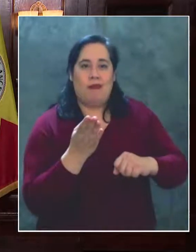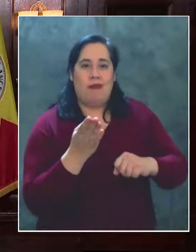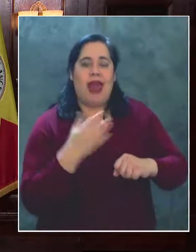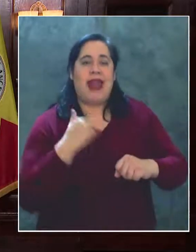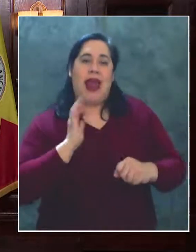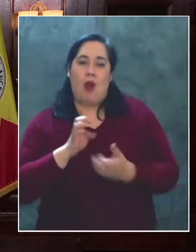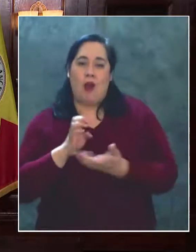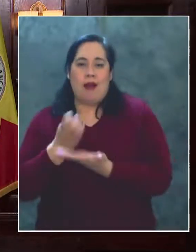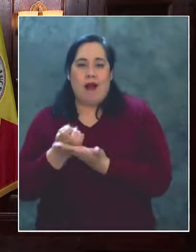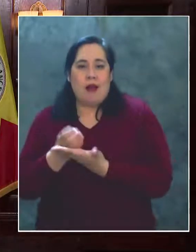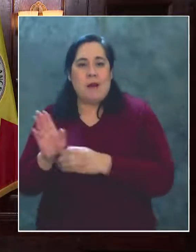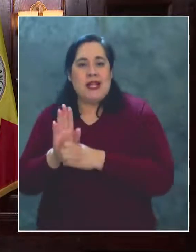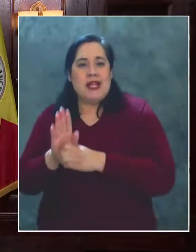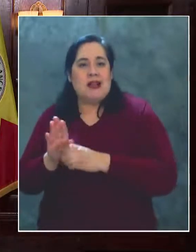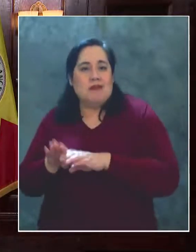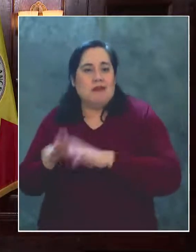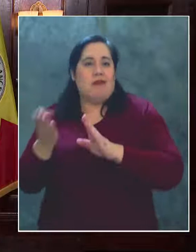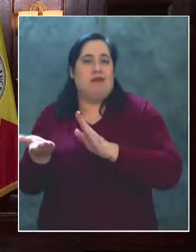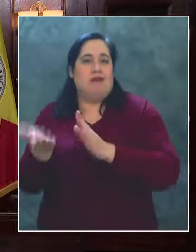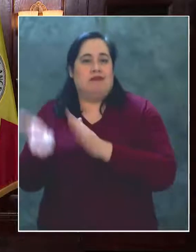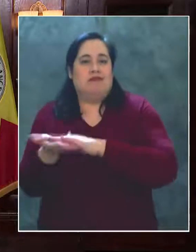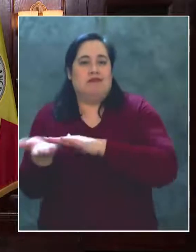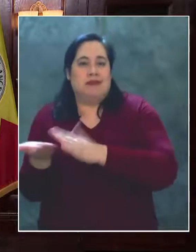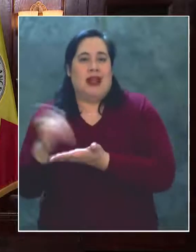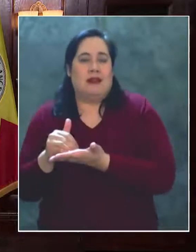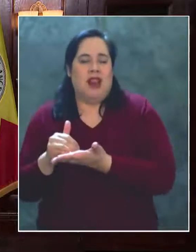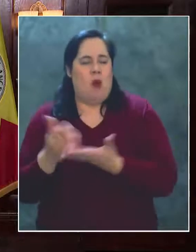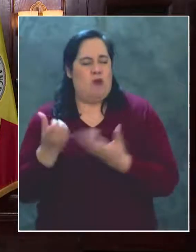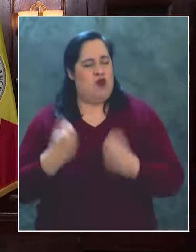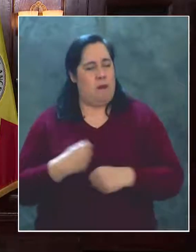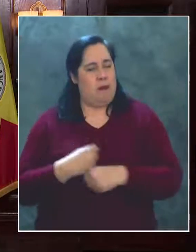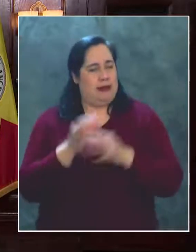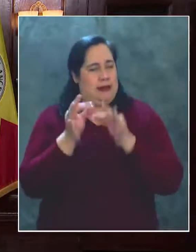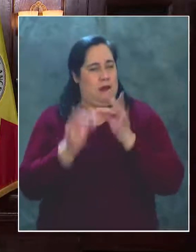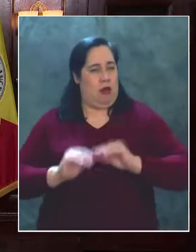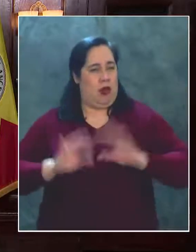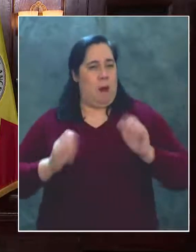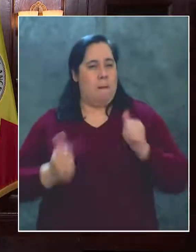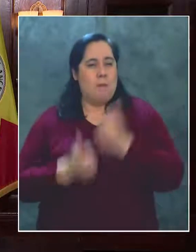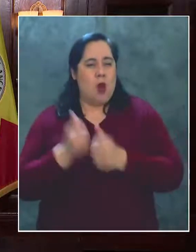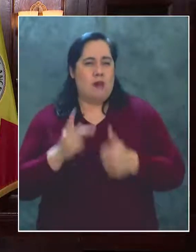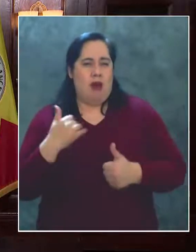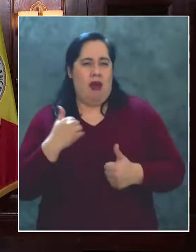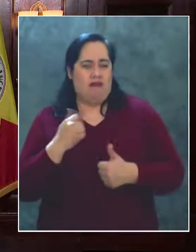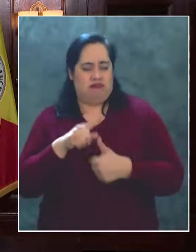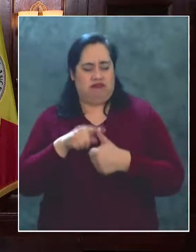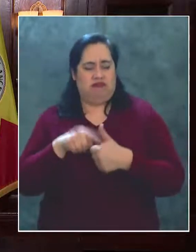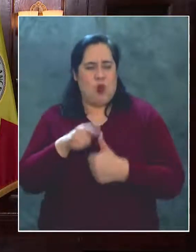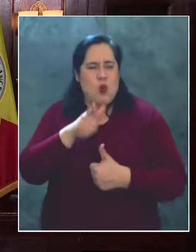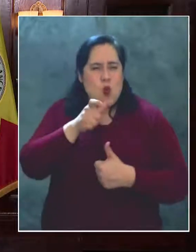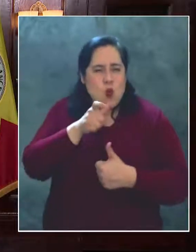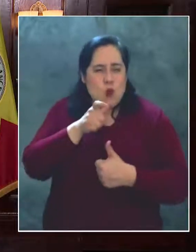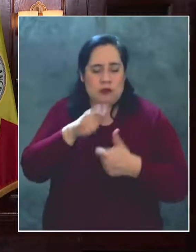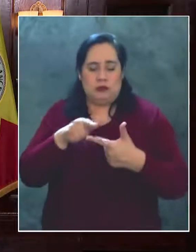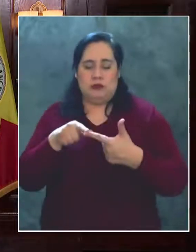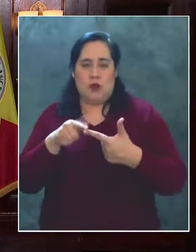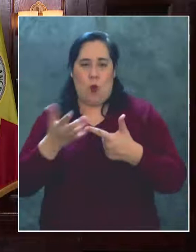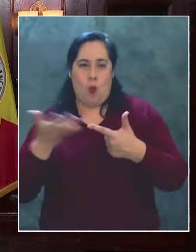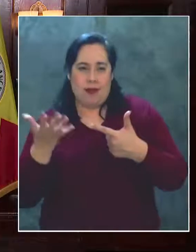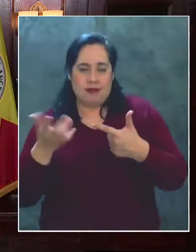SO LET ME TRY TO SIMPLIFY THIS, MOST PEOPLE ARE ASKING THREE QUESTIONS, WHO, WHAT AND WHERE? WHO?